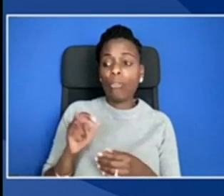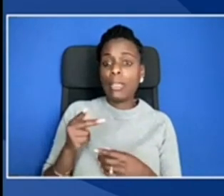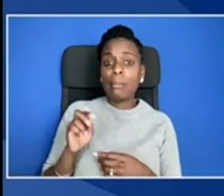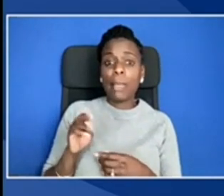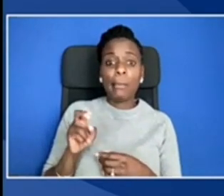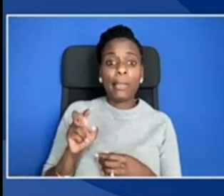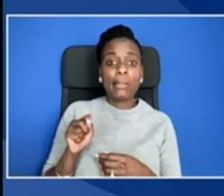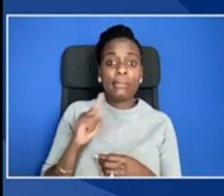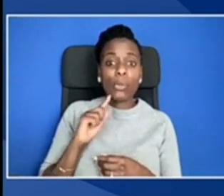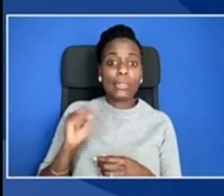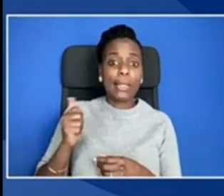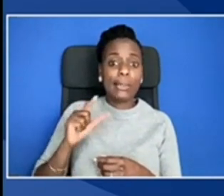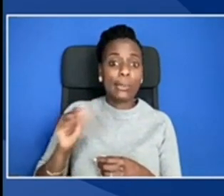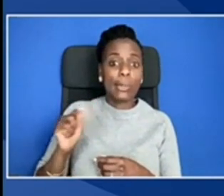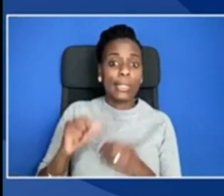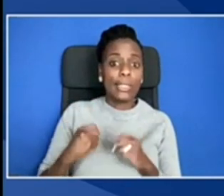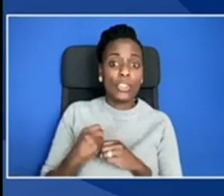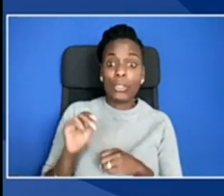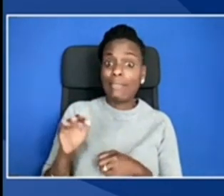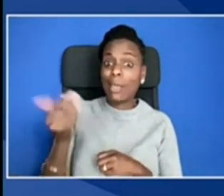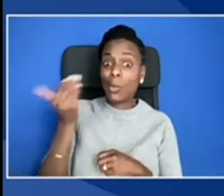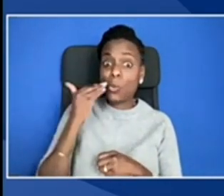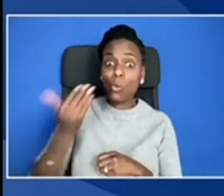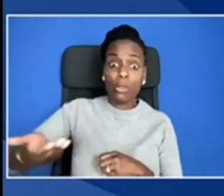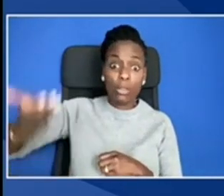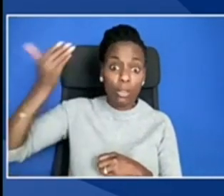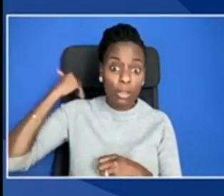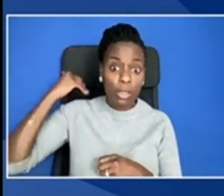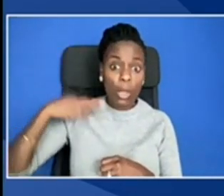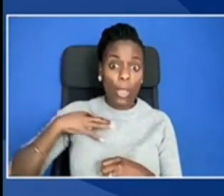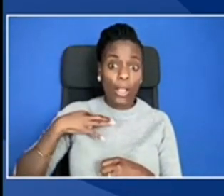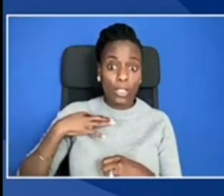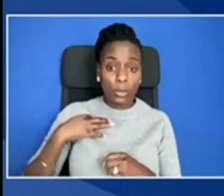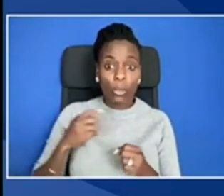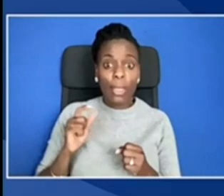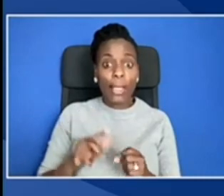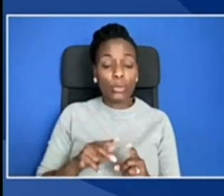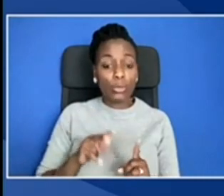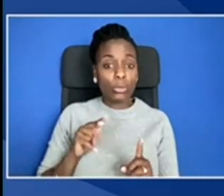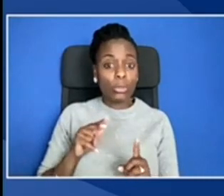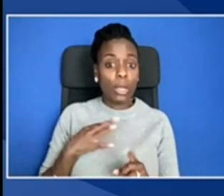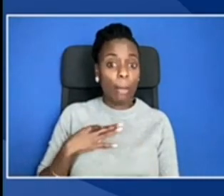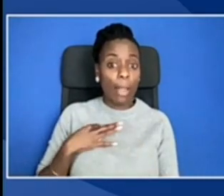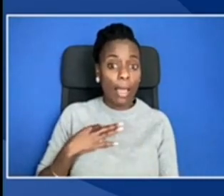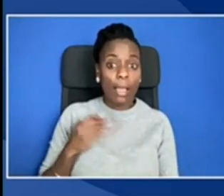that had they known that they were eligible and that they had to apply, or had they been able to successfully